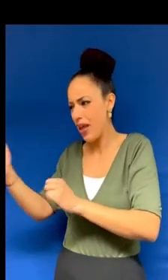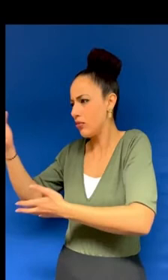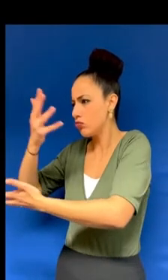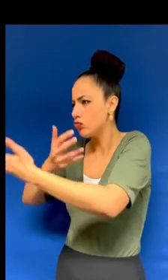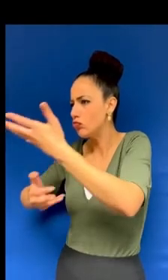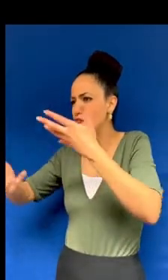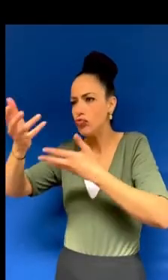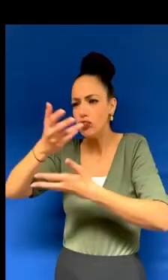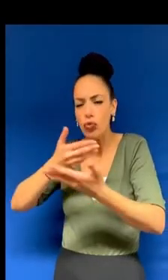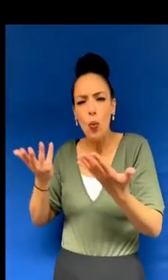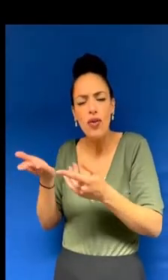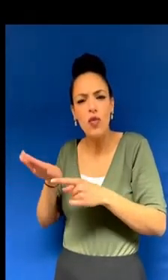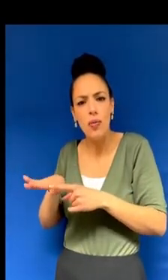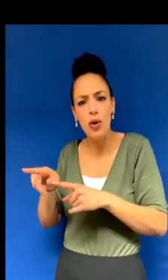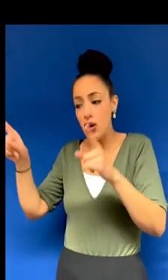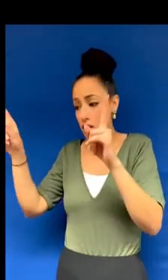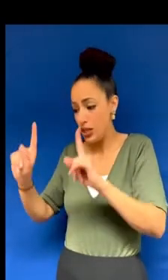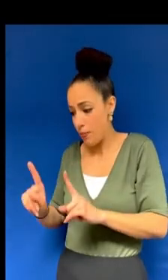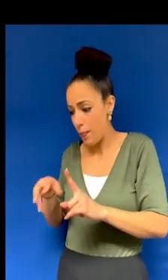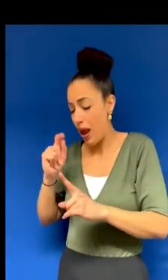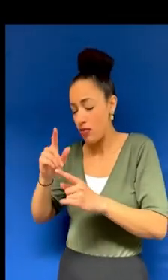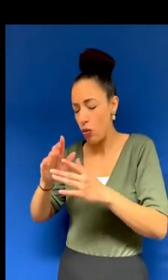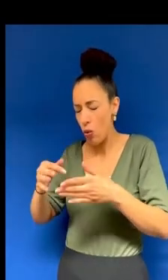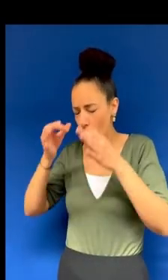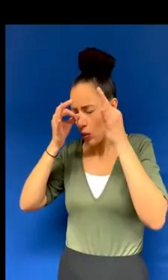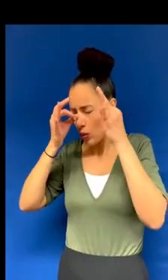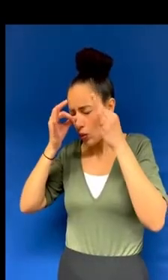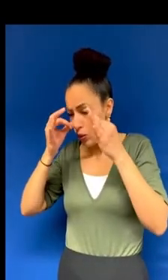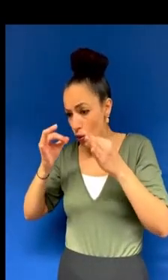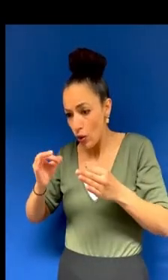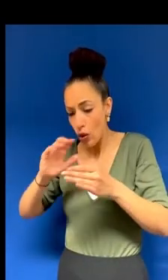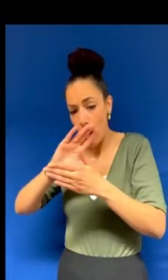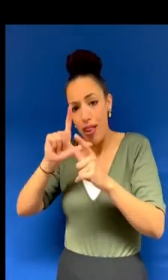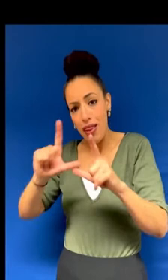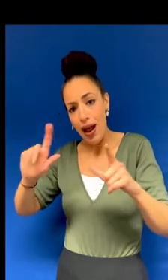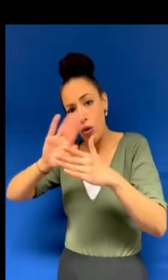Having grown up here I have a better understanding of the population, and also I can understand their